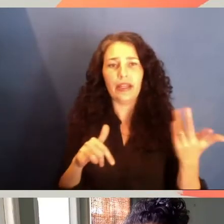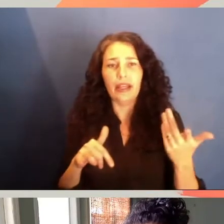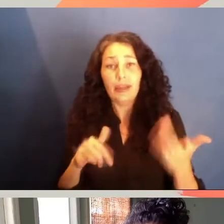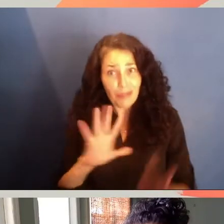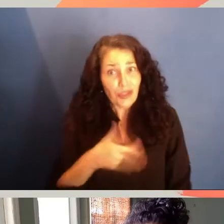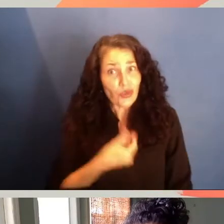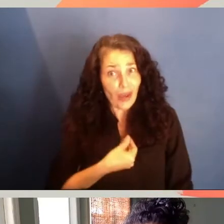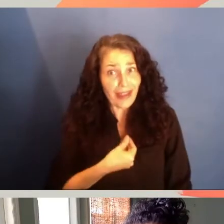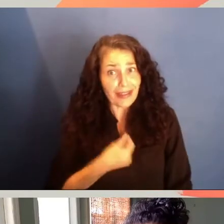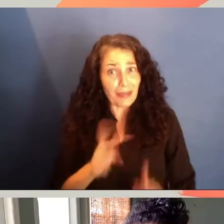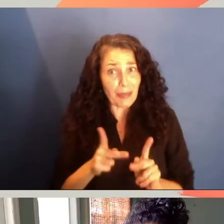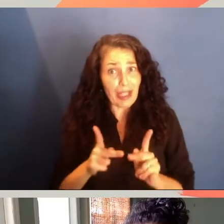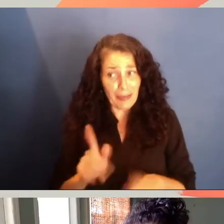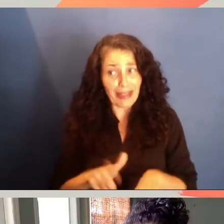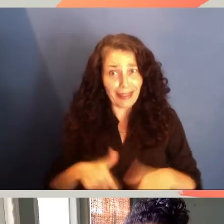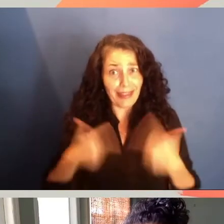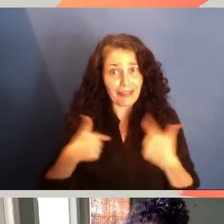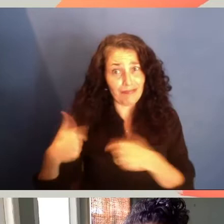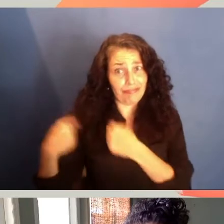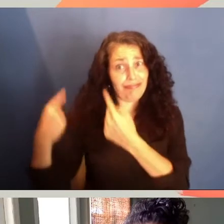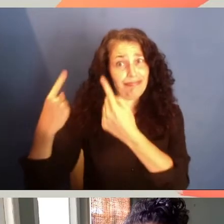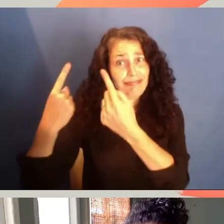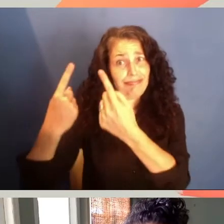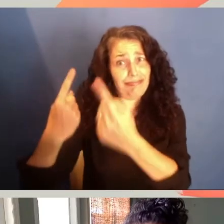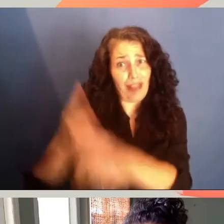we document that in "Disclosure". And so,